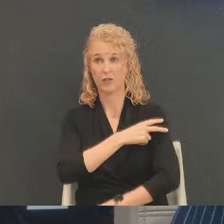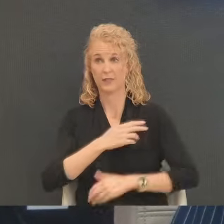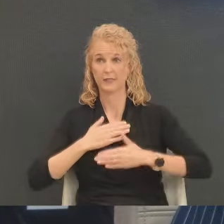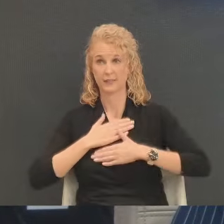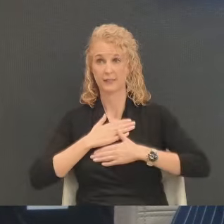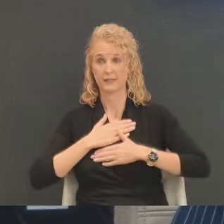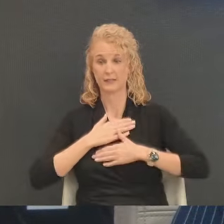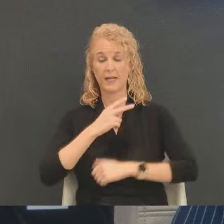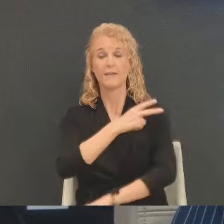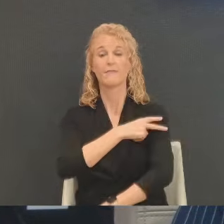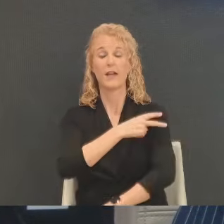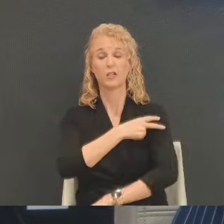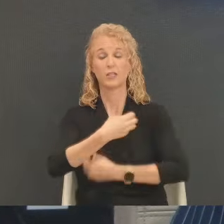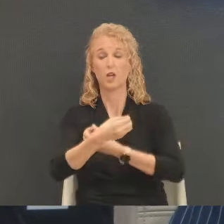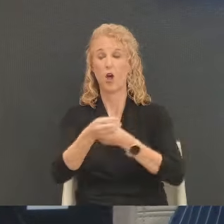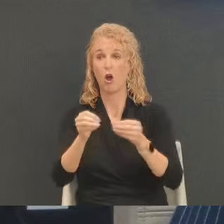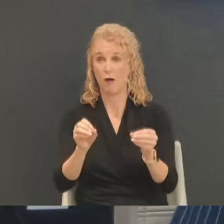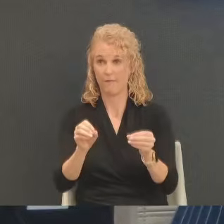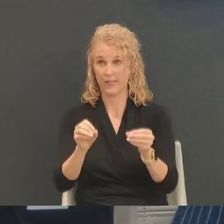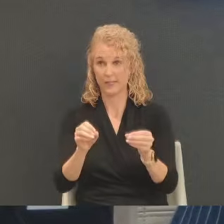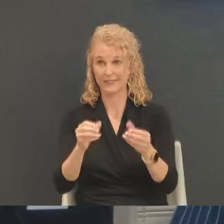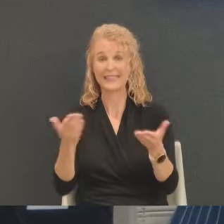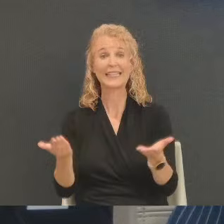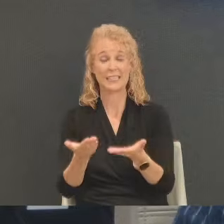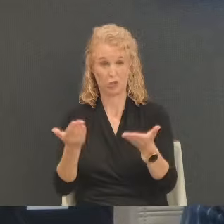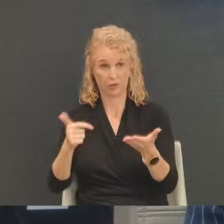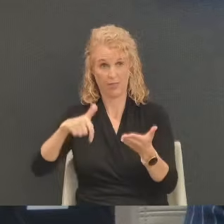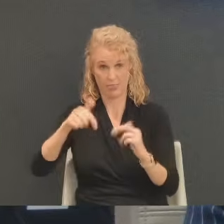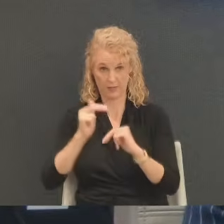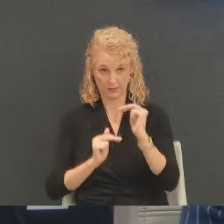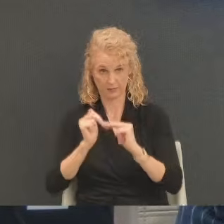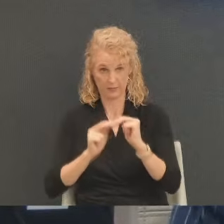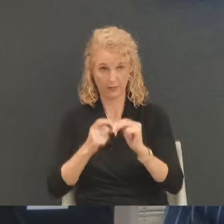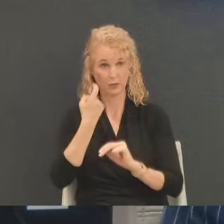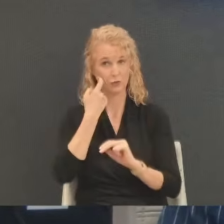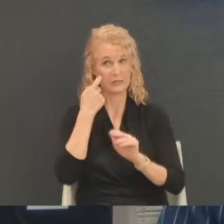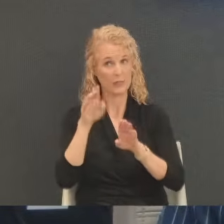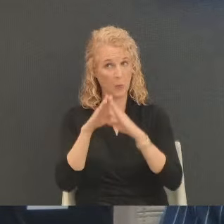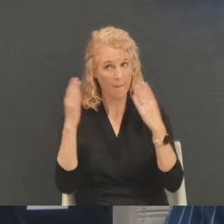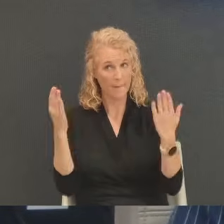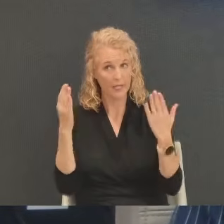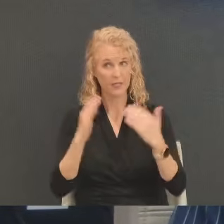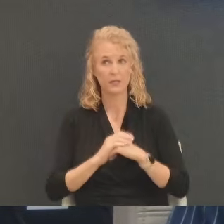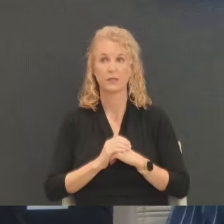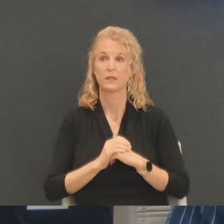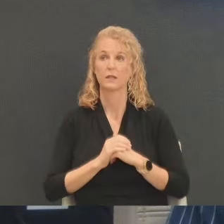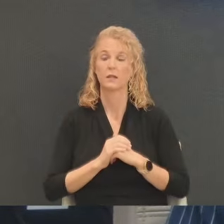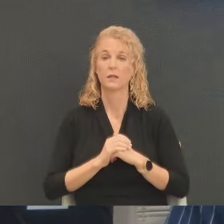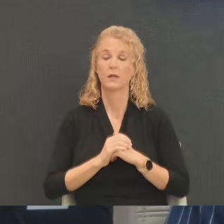Veterans Office has opened here and they had a great opening. I'd like to have Mr. Ludo, I'd